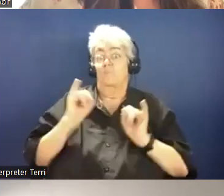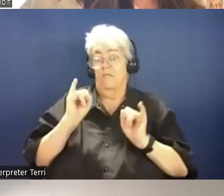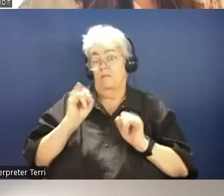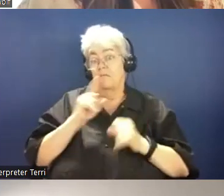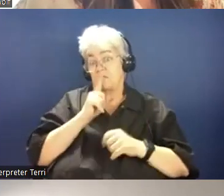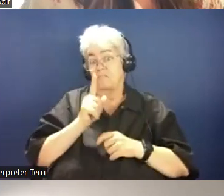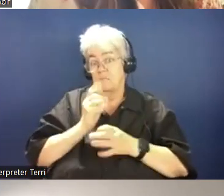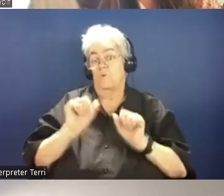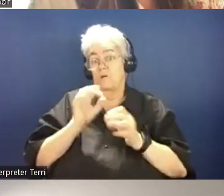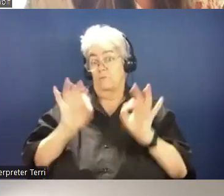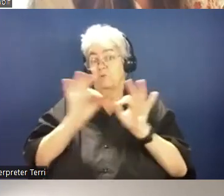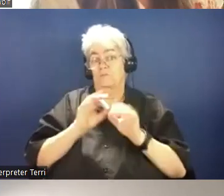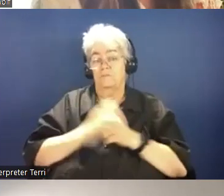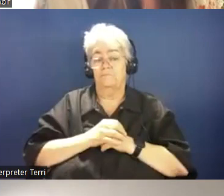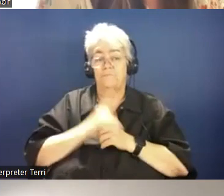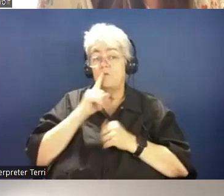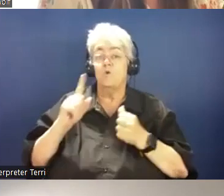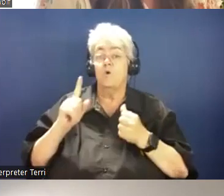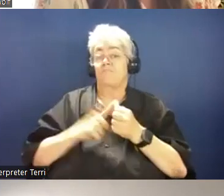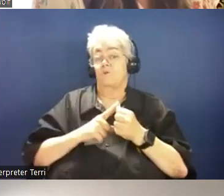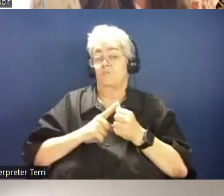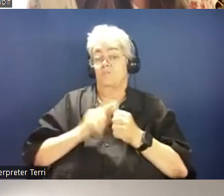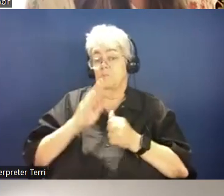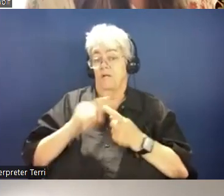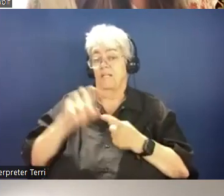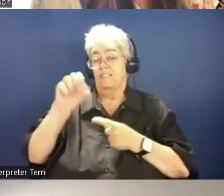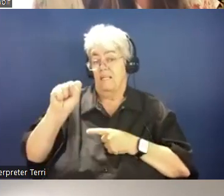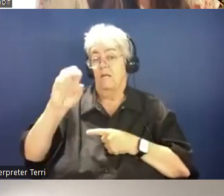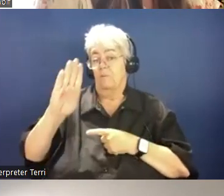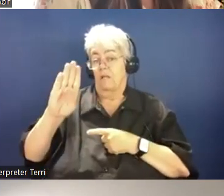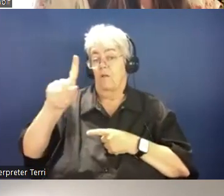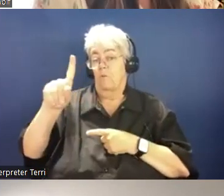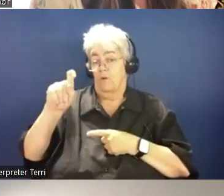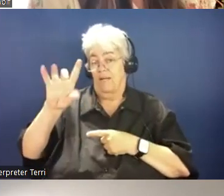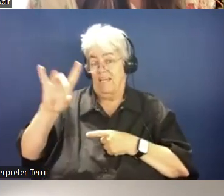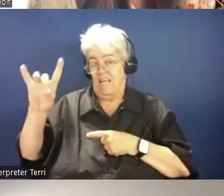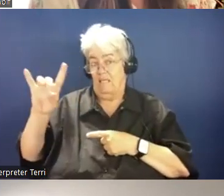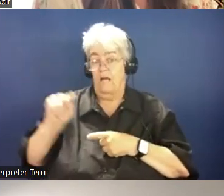So the first bill was Senate Bill 188 and this one is for protections